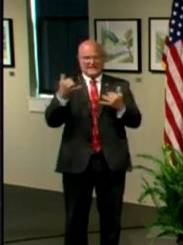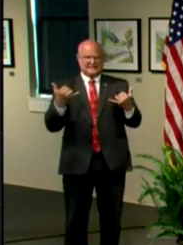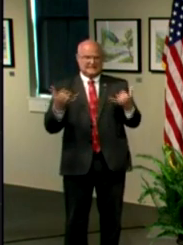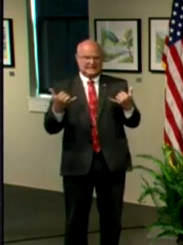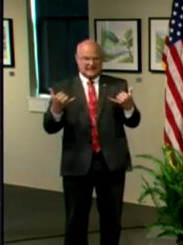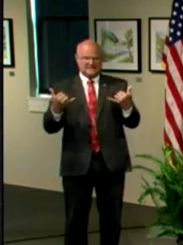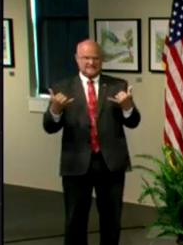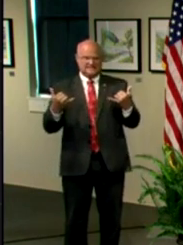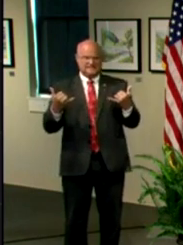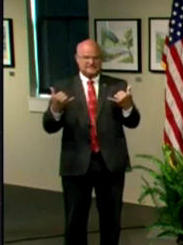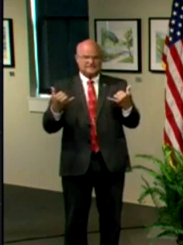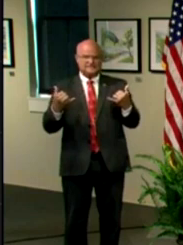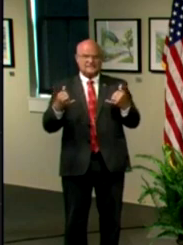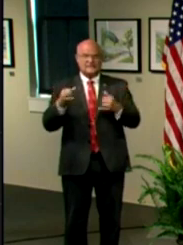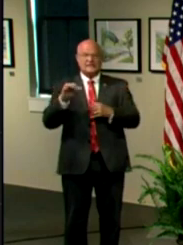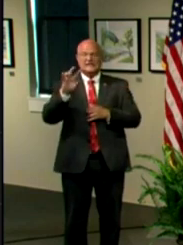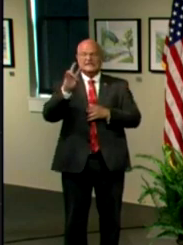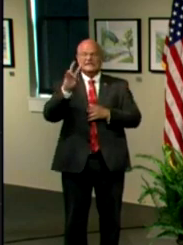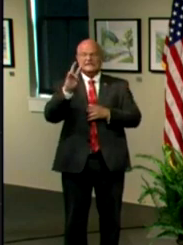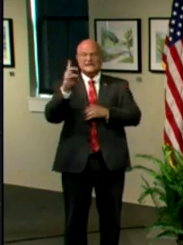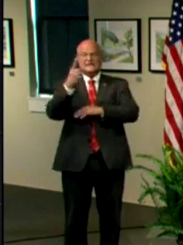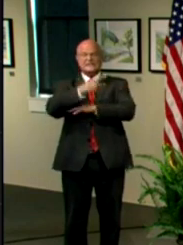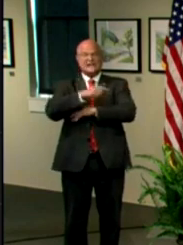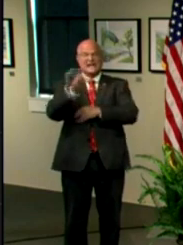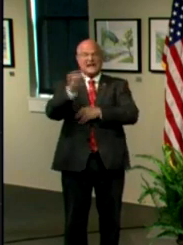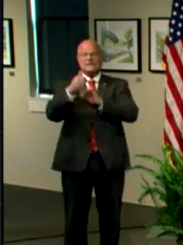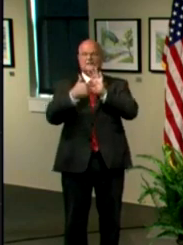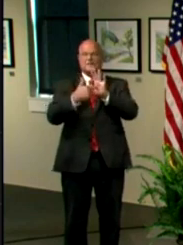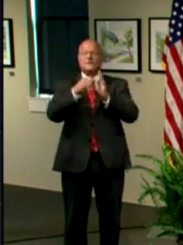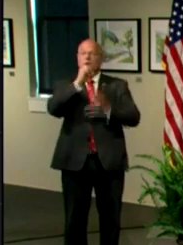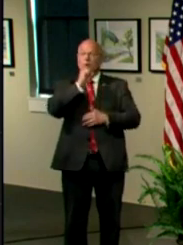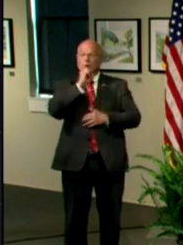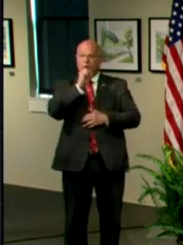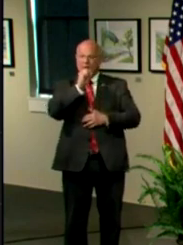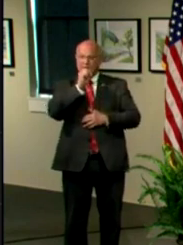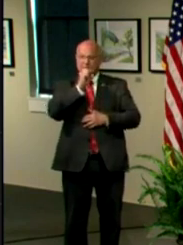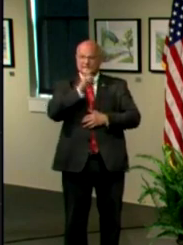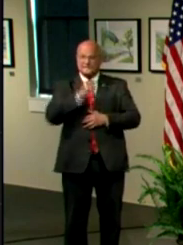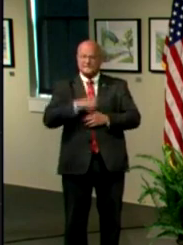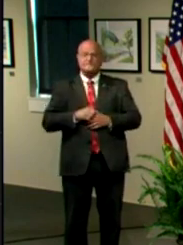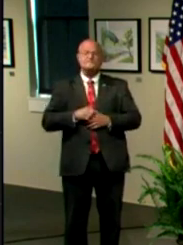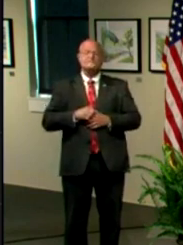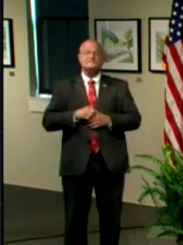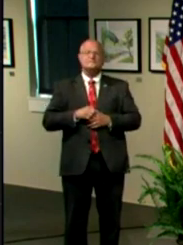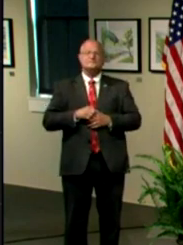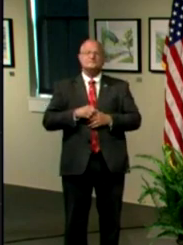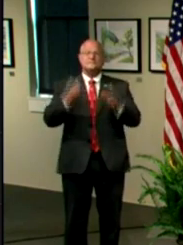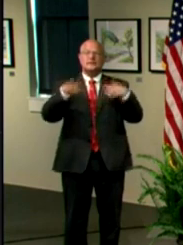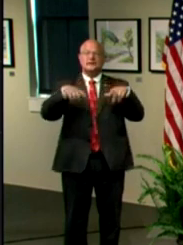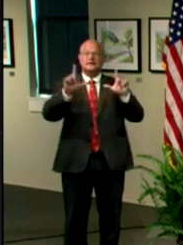IF YOU GO TO THE ROLLING AVERAGE YOU CAN SEE THAT YOU HAVE AN UPTICK BECAUSE OF THE CASES TODAY.